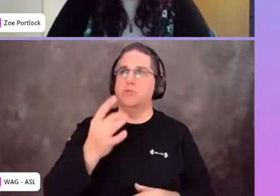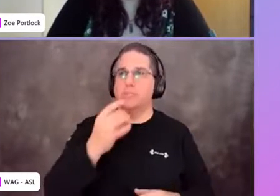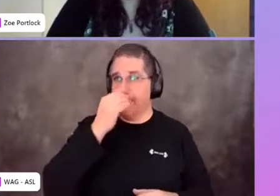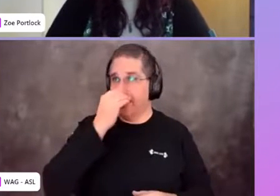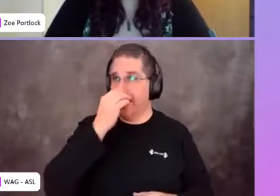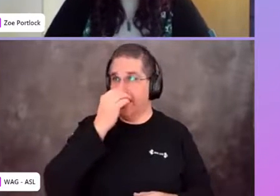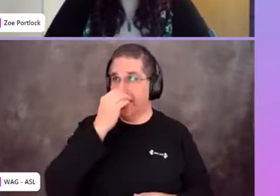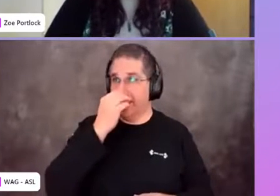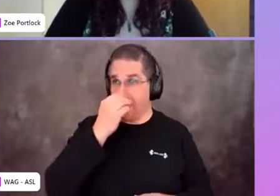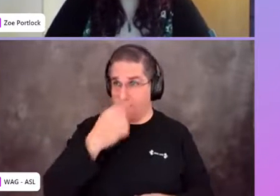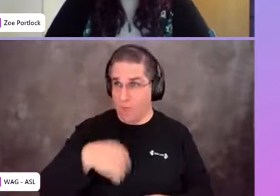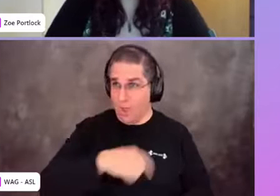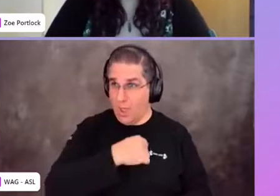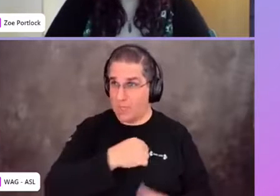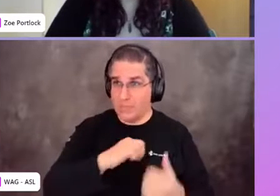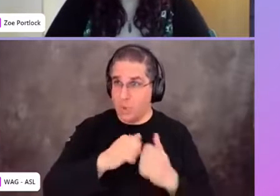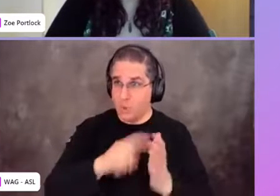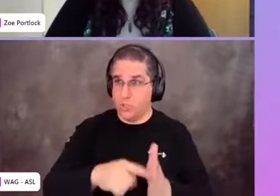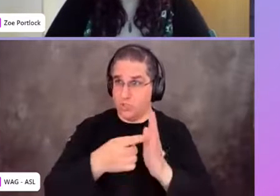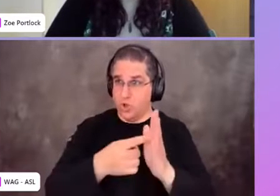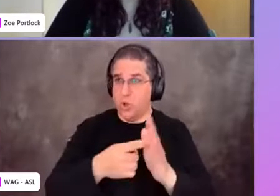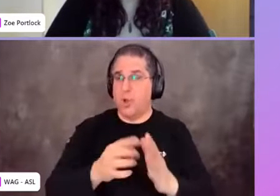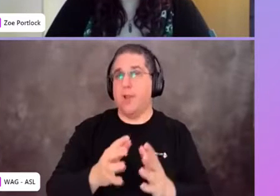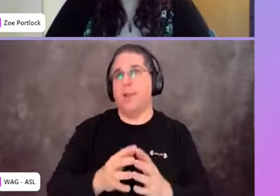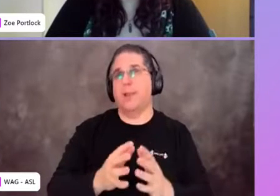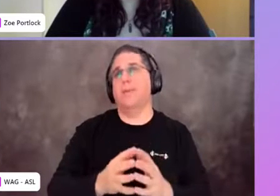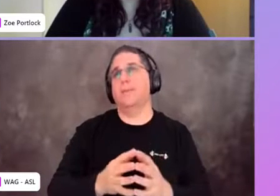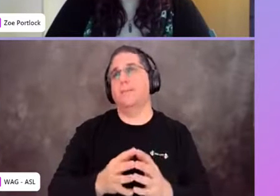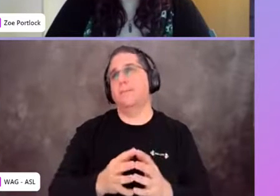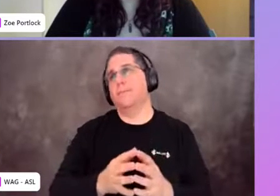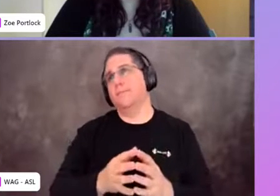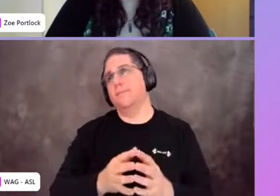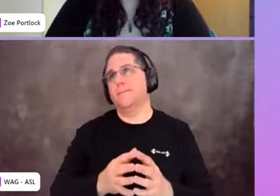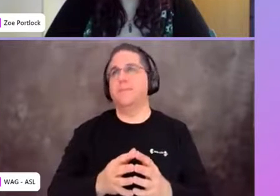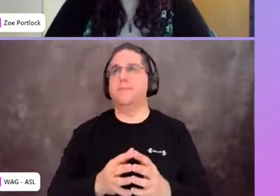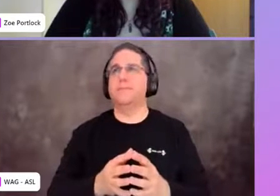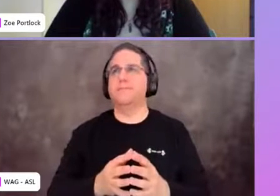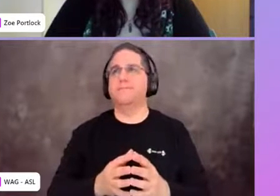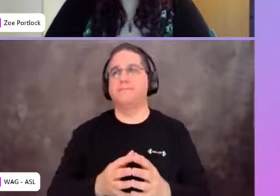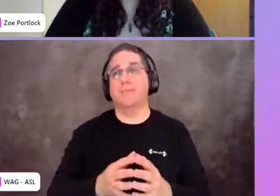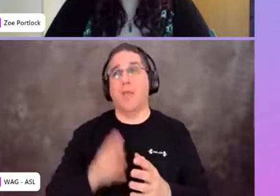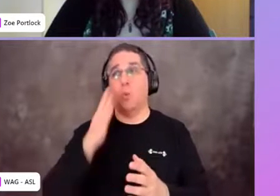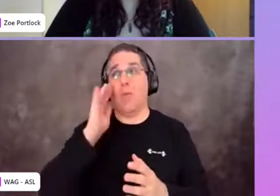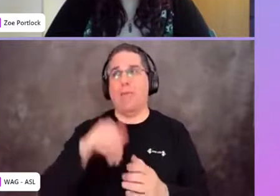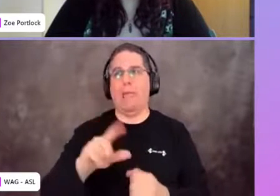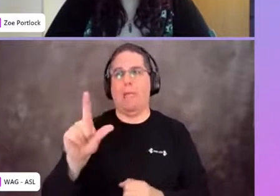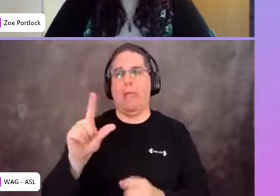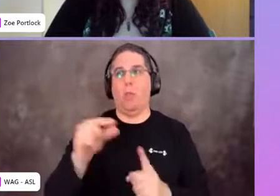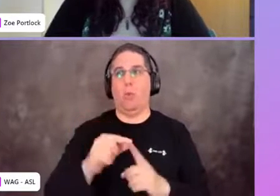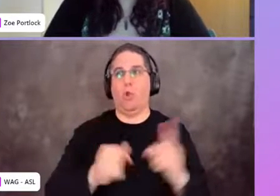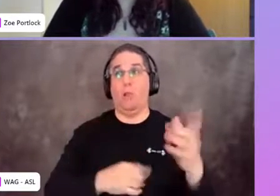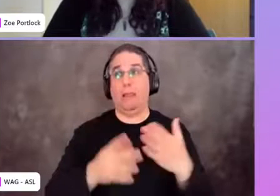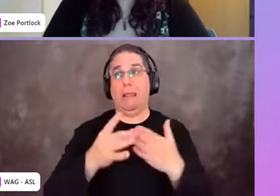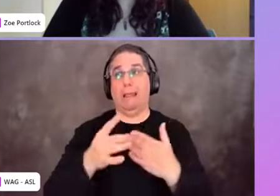with Arpitha on it. [ARPITHA] I think I would like to highlight a couple of